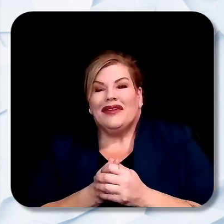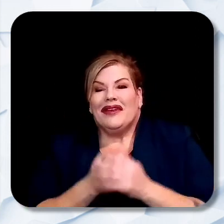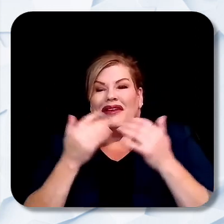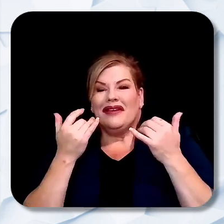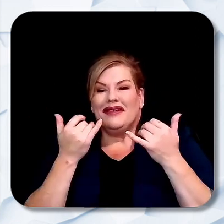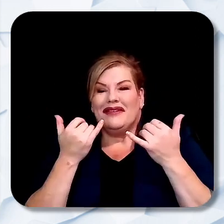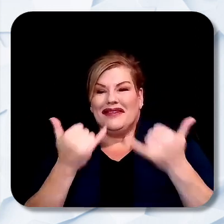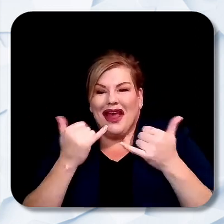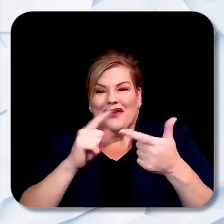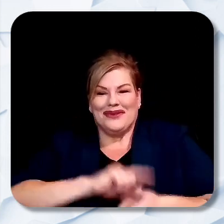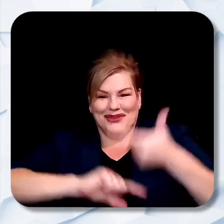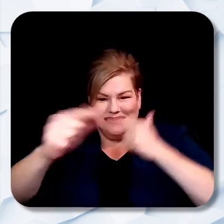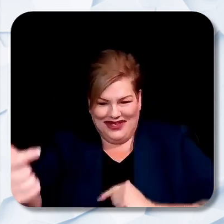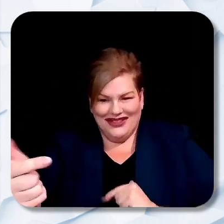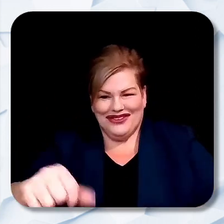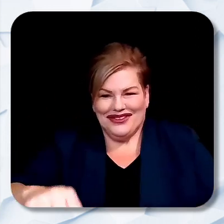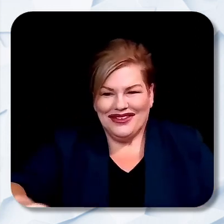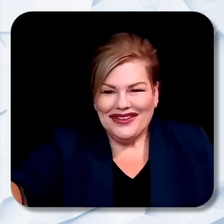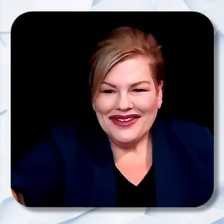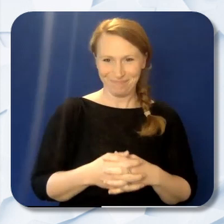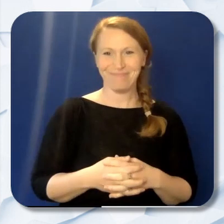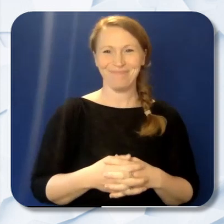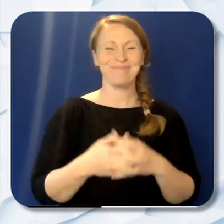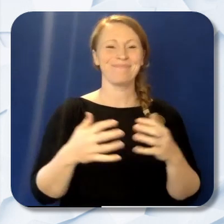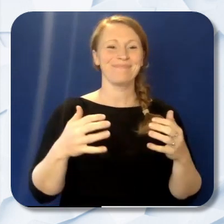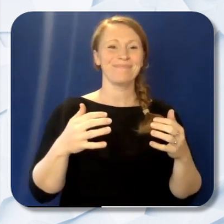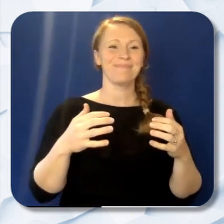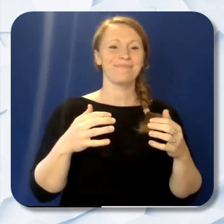this. It takes supply side measures to curve the entry of these drugs into our communities